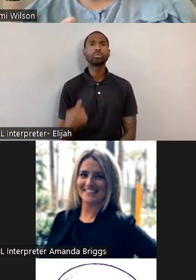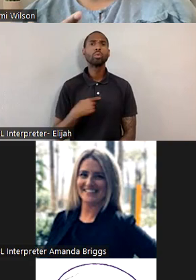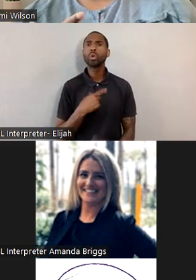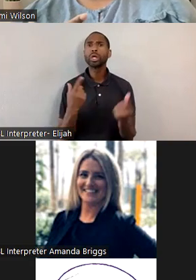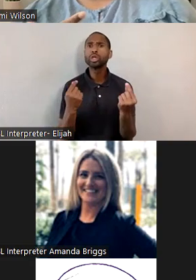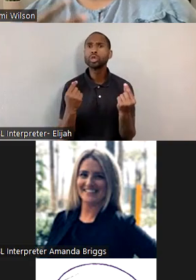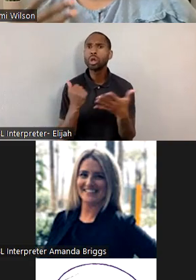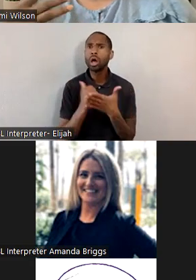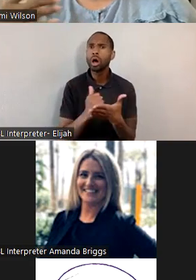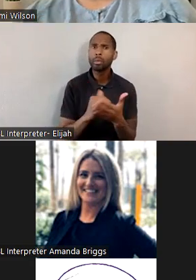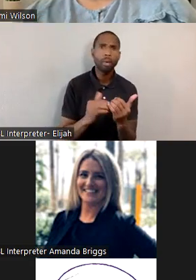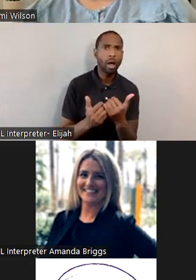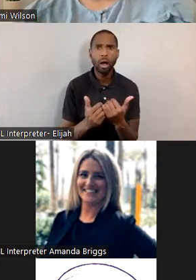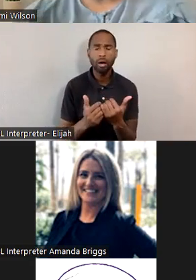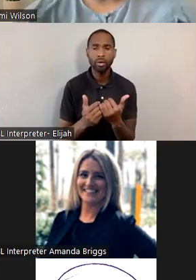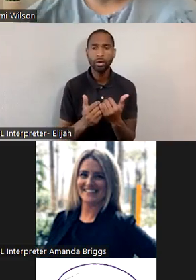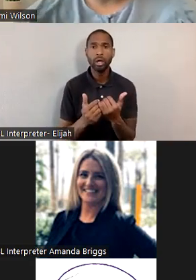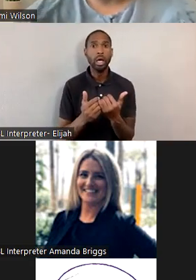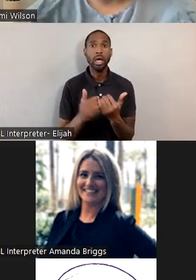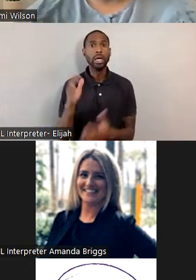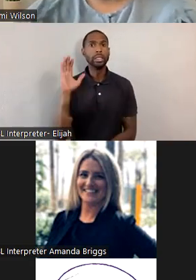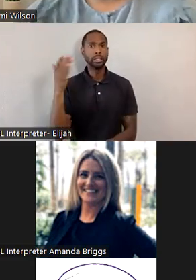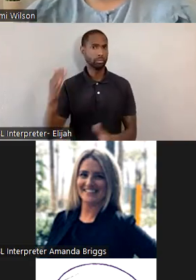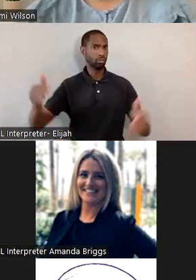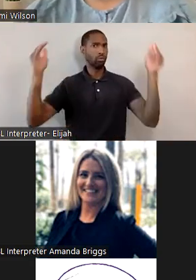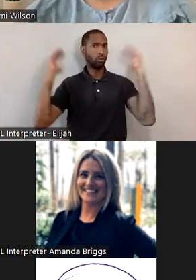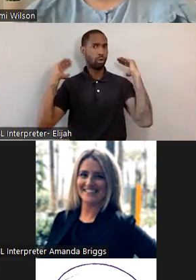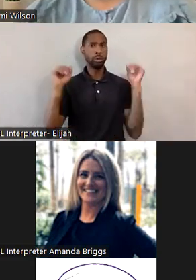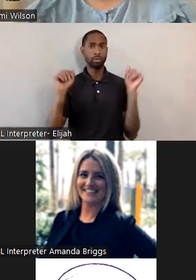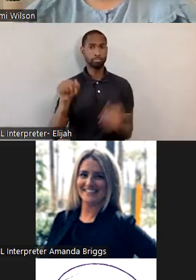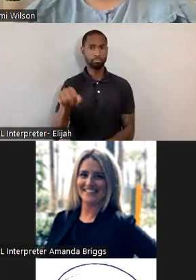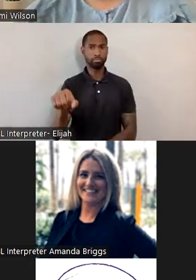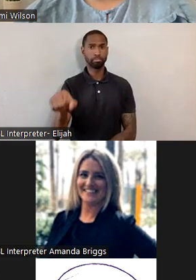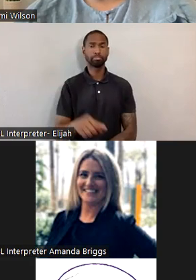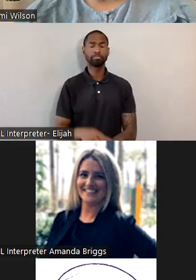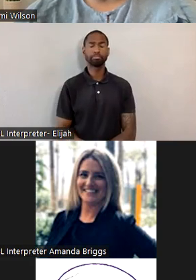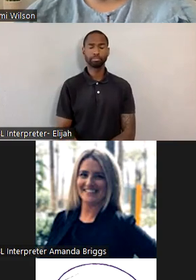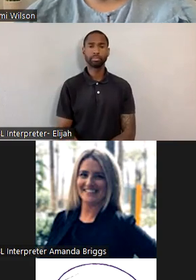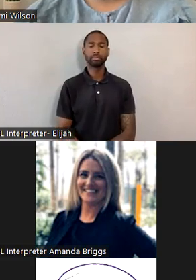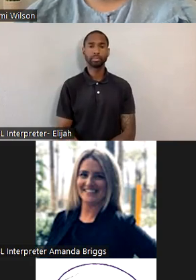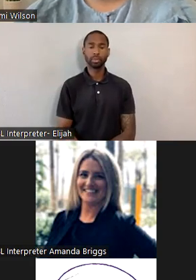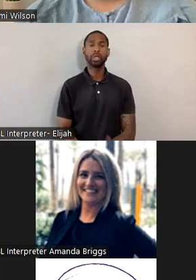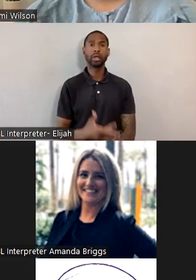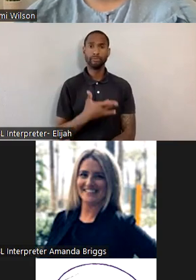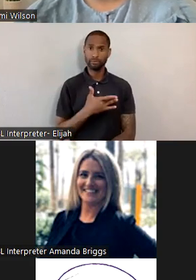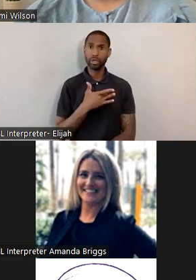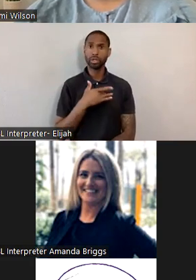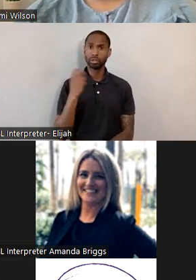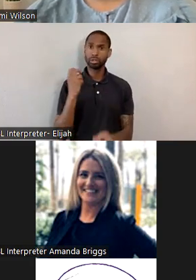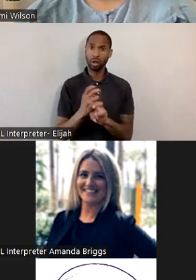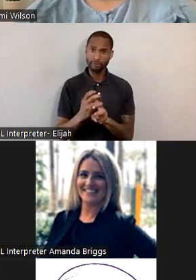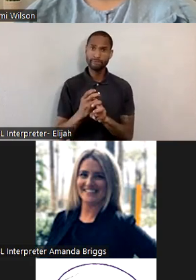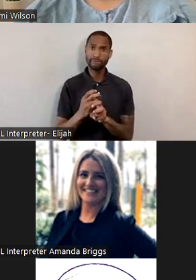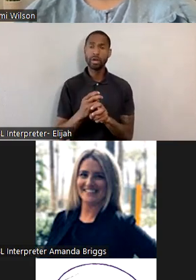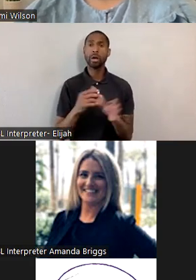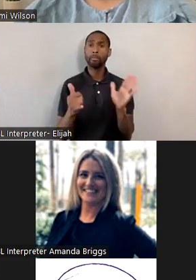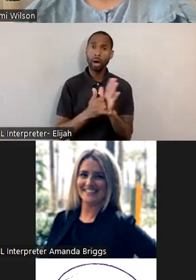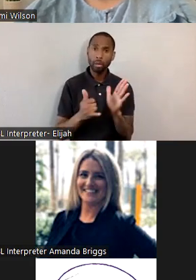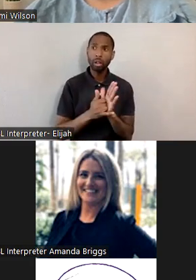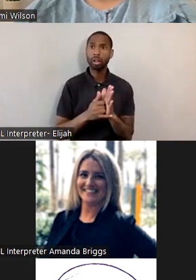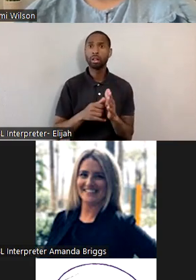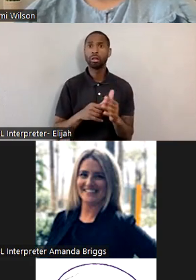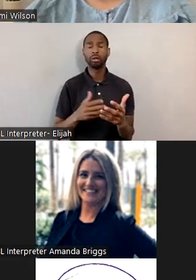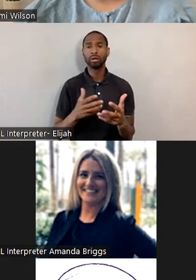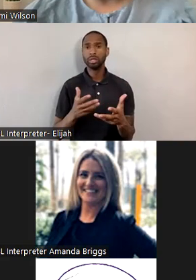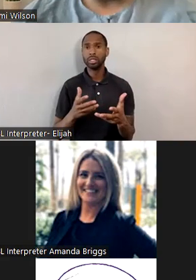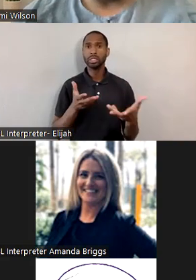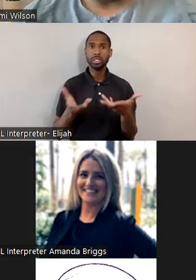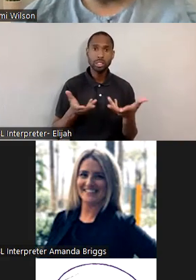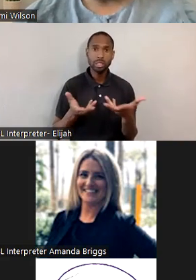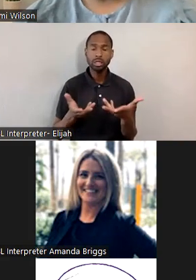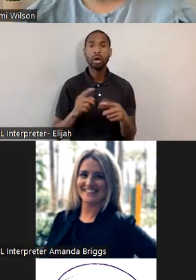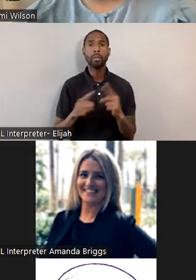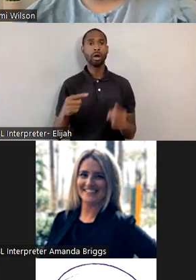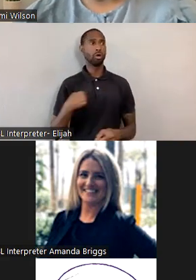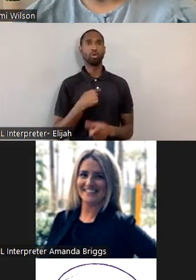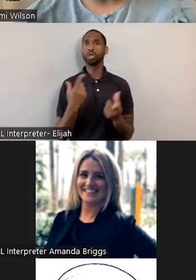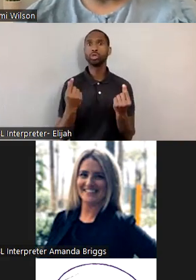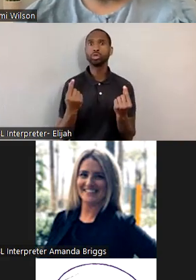can all seem very overwhelming. Daunting. What can we do as advocates